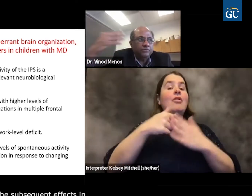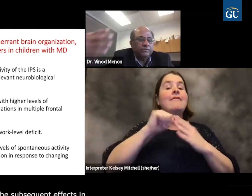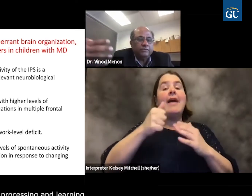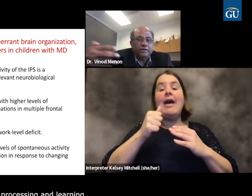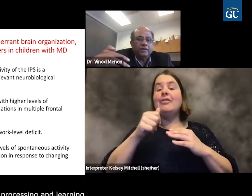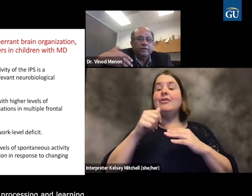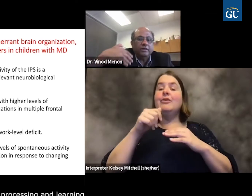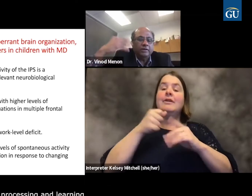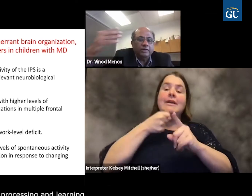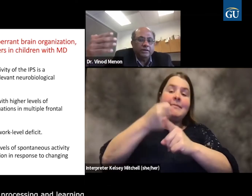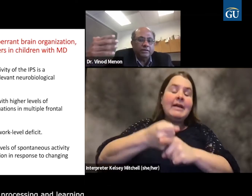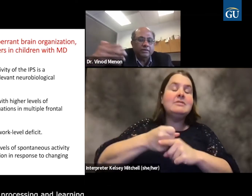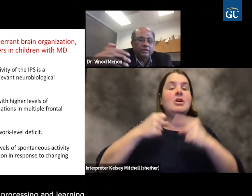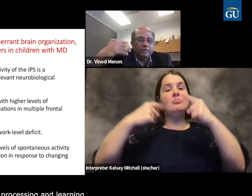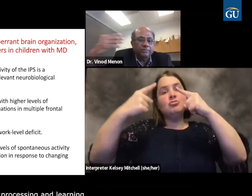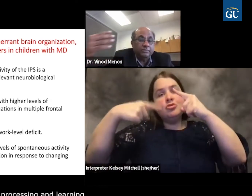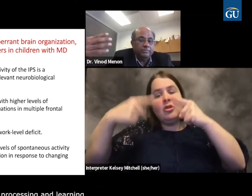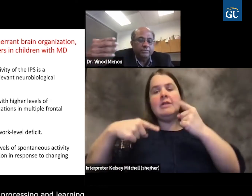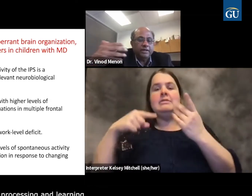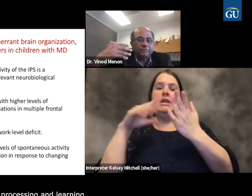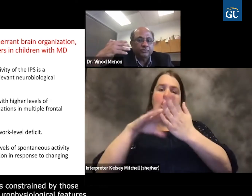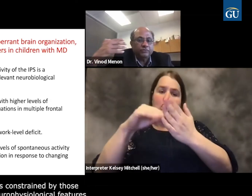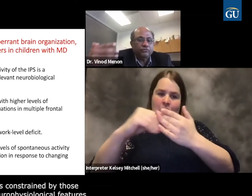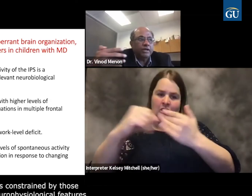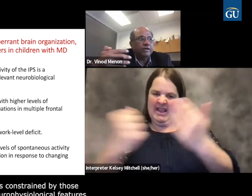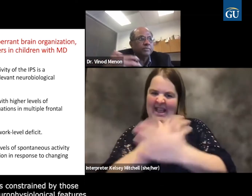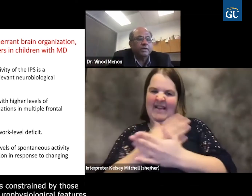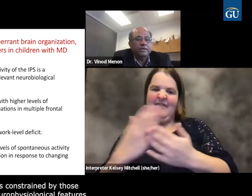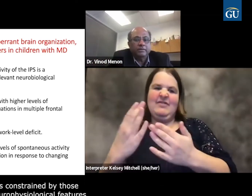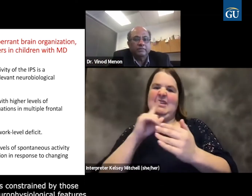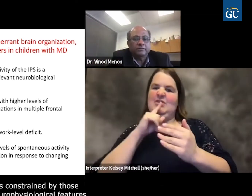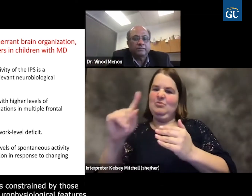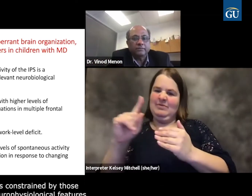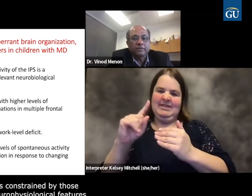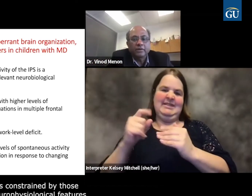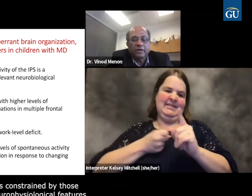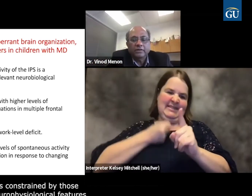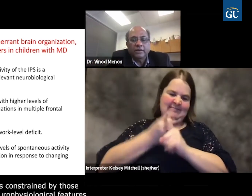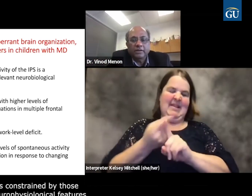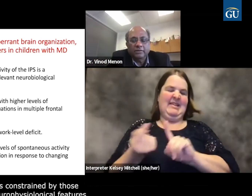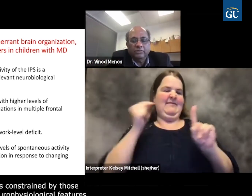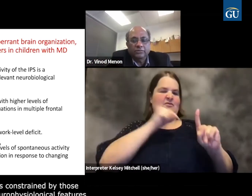in terms of the processing and learning